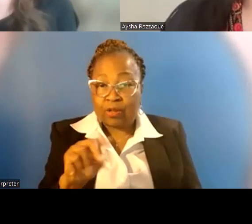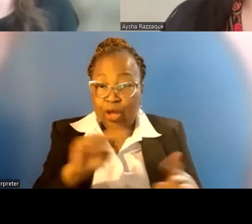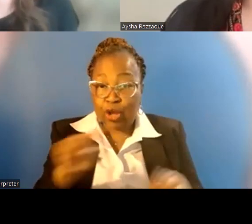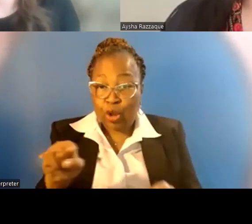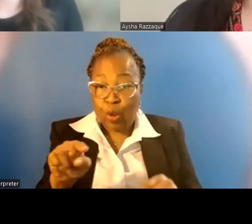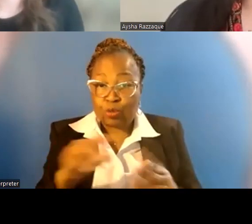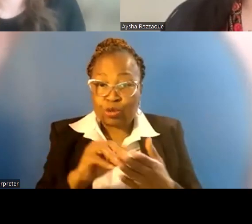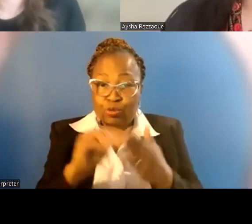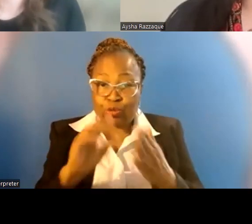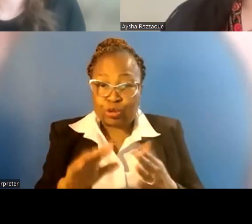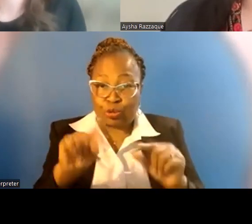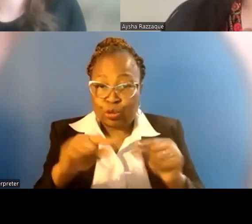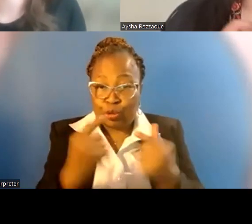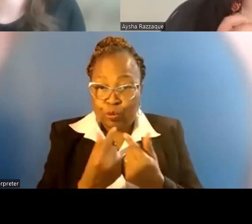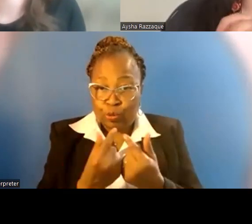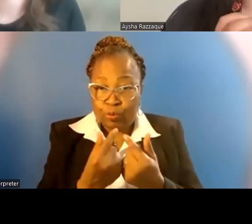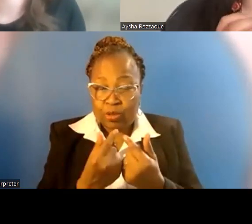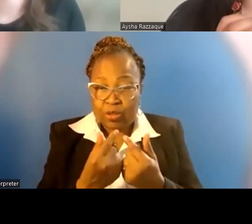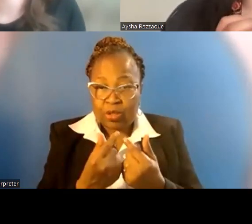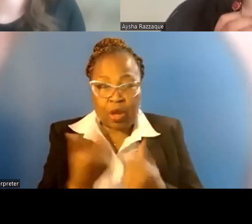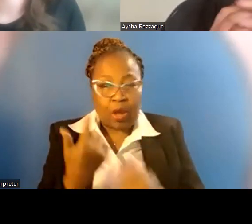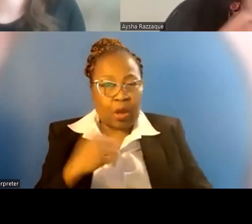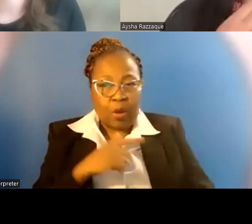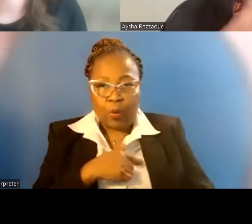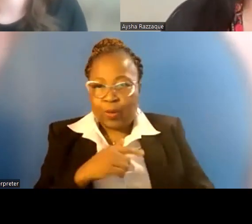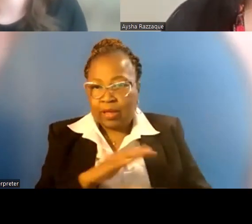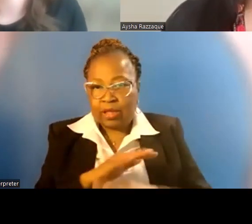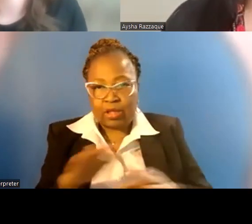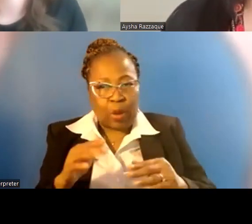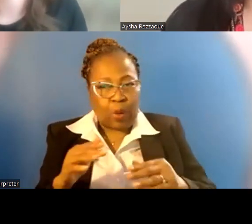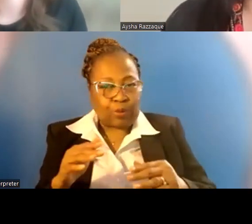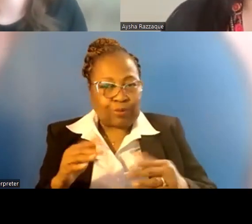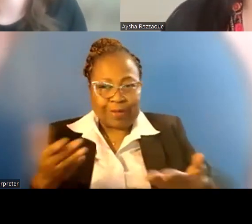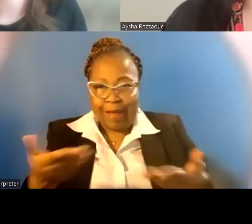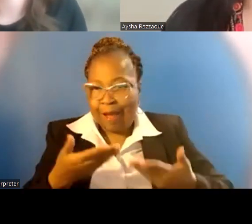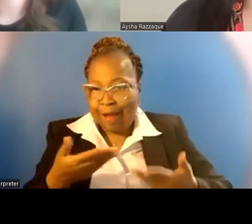We don't hire anybody outside,